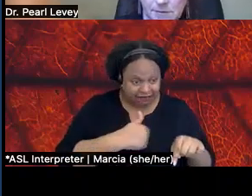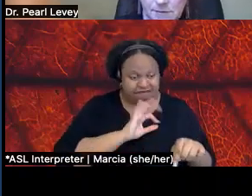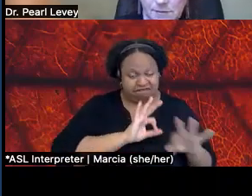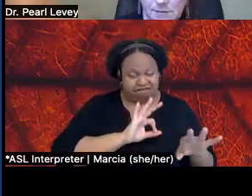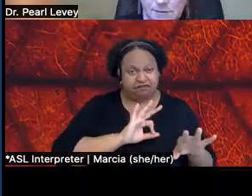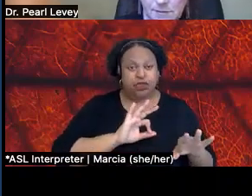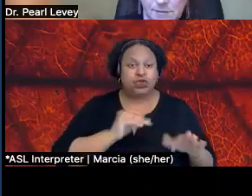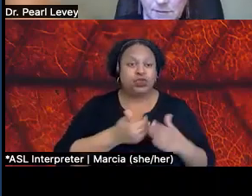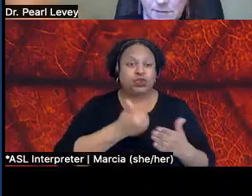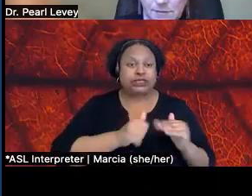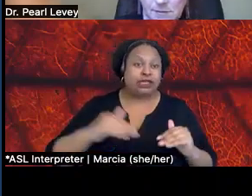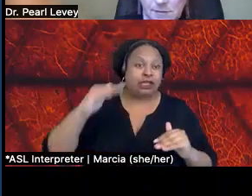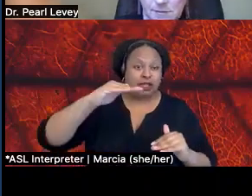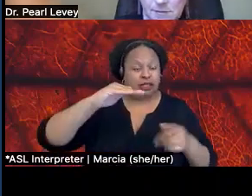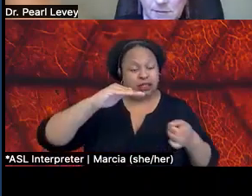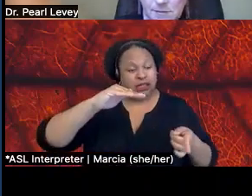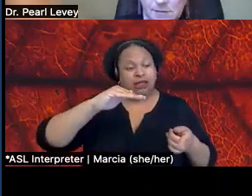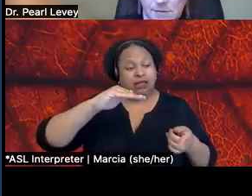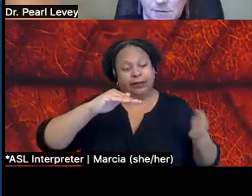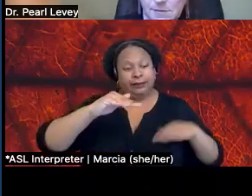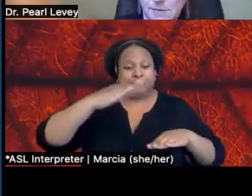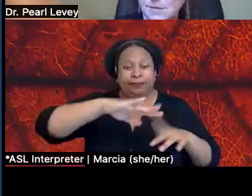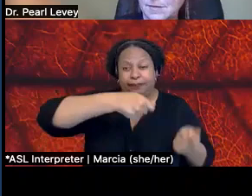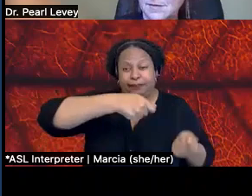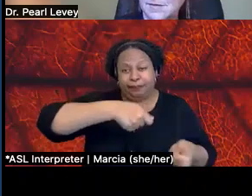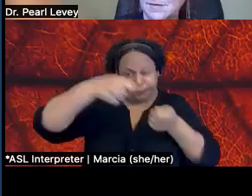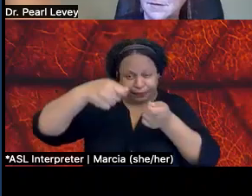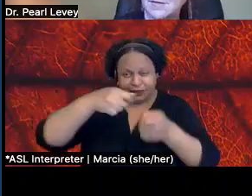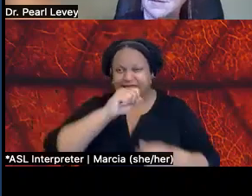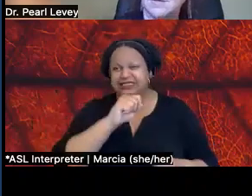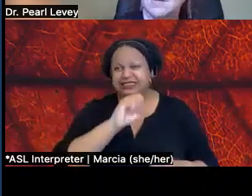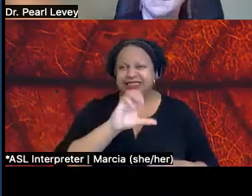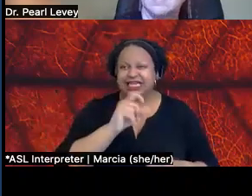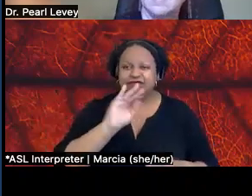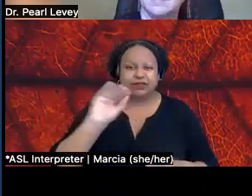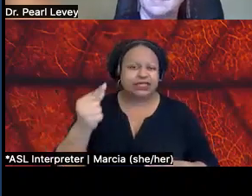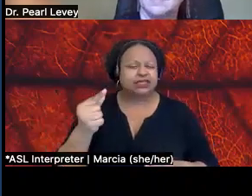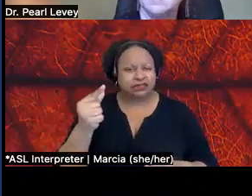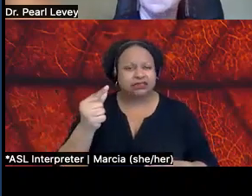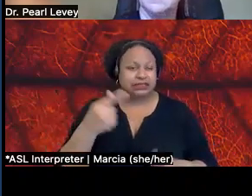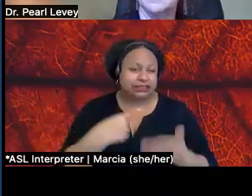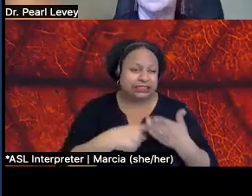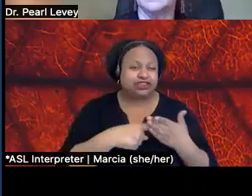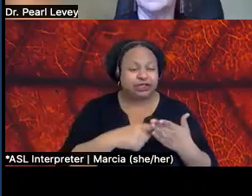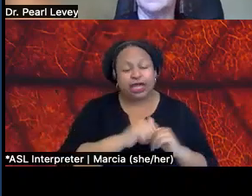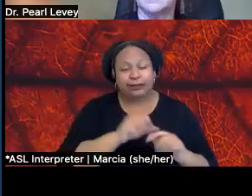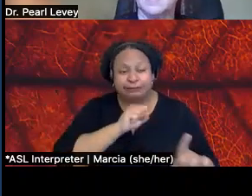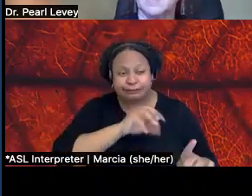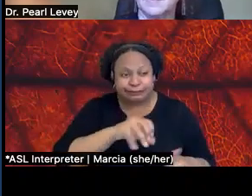Yeah, it's a challenging one. As much as I'd like to say, well, we'll just take them out of there. But that seems like an awful place to be.